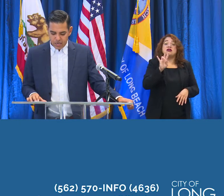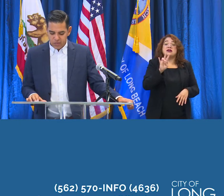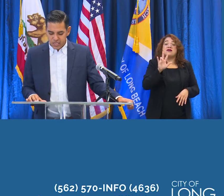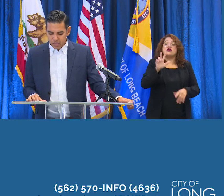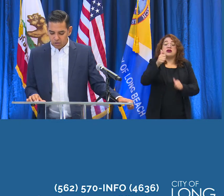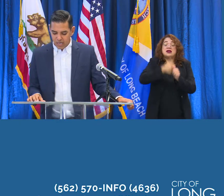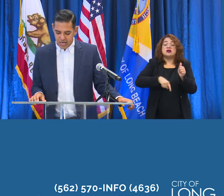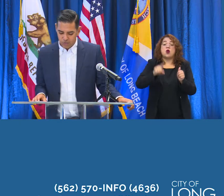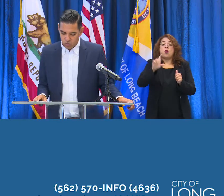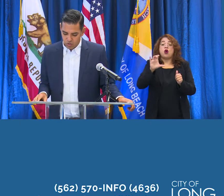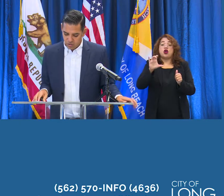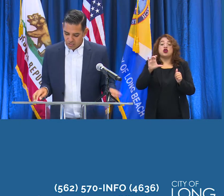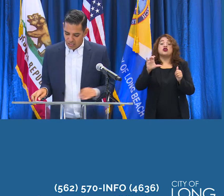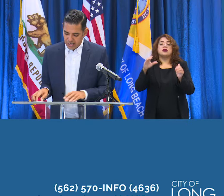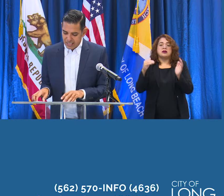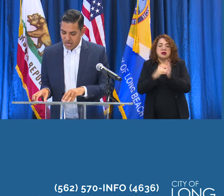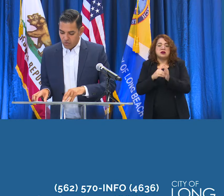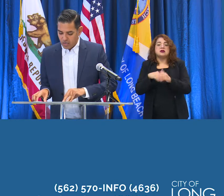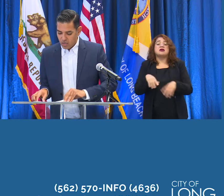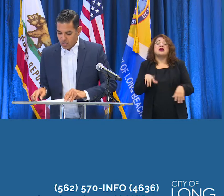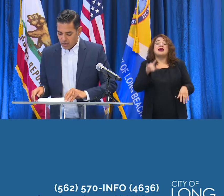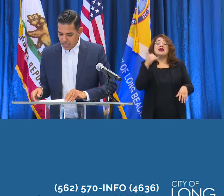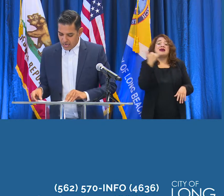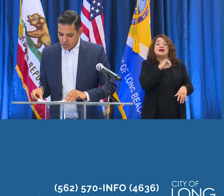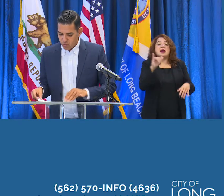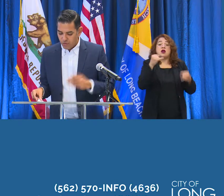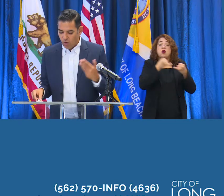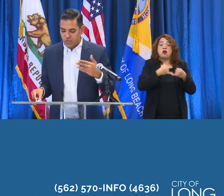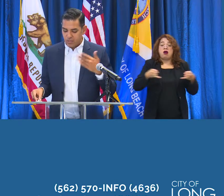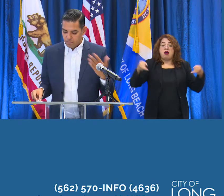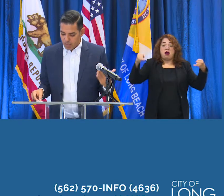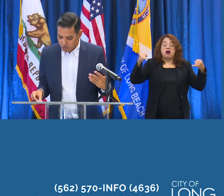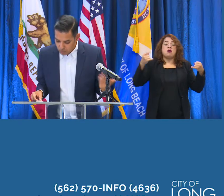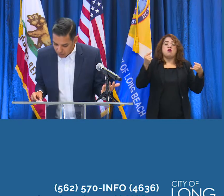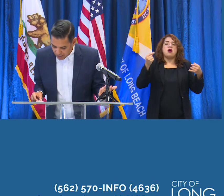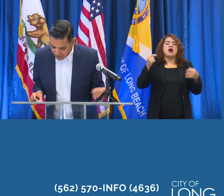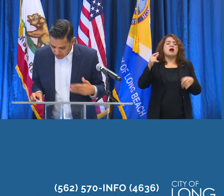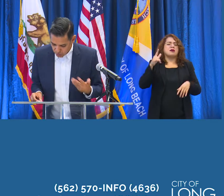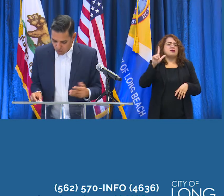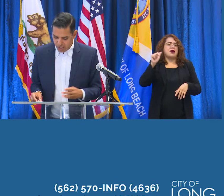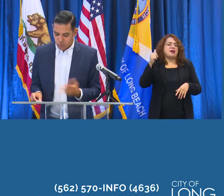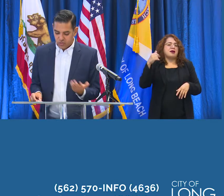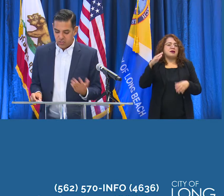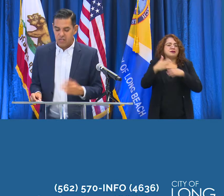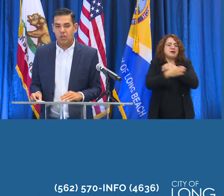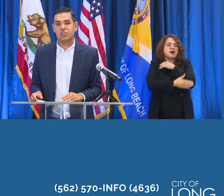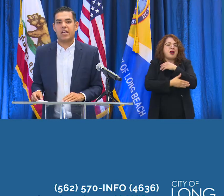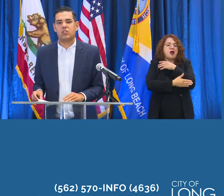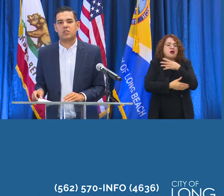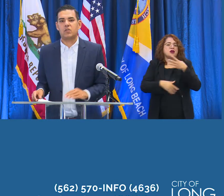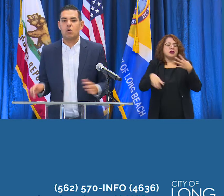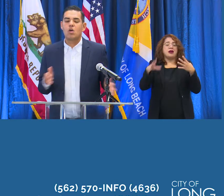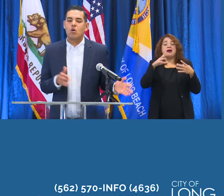The yellow line of course is LA County. We've always compared those lines as well as with the City of Los Angeles.